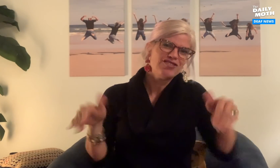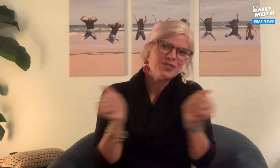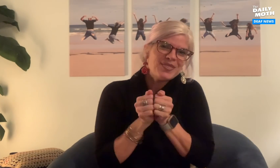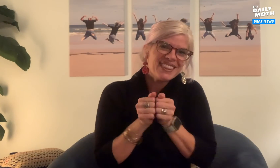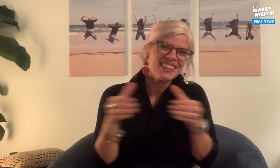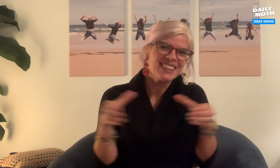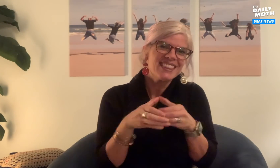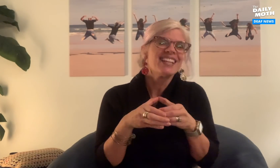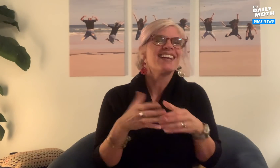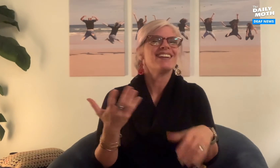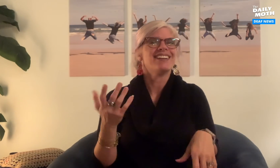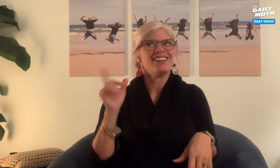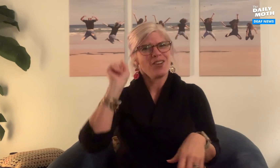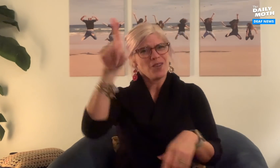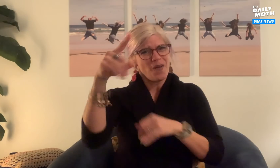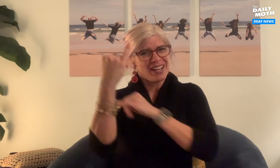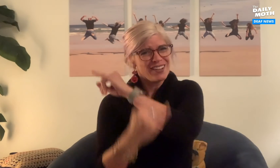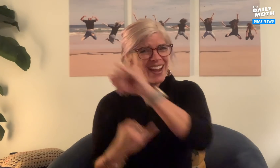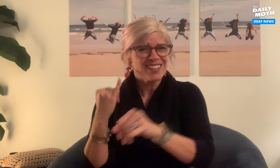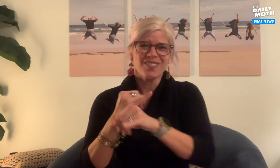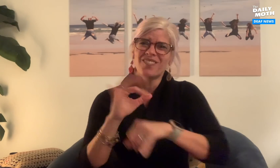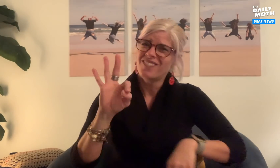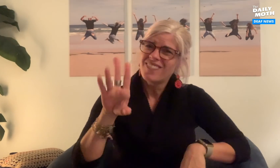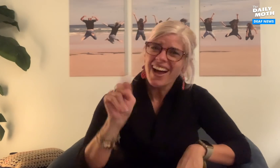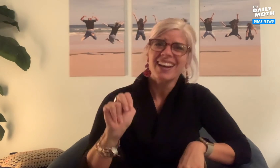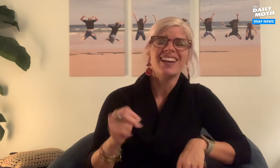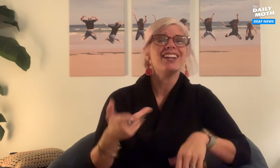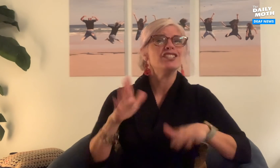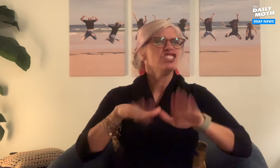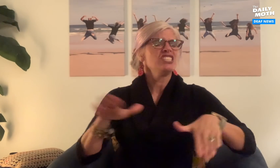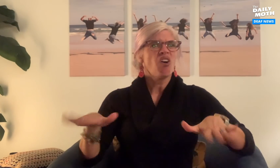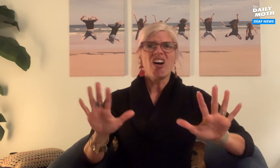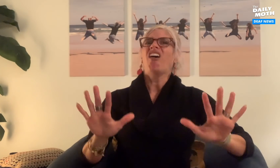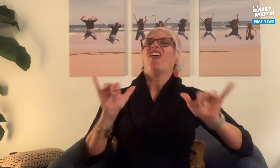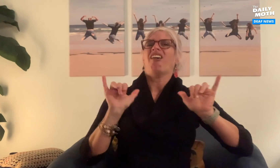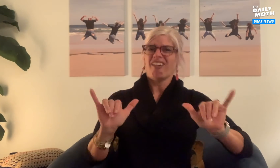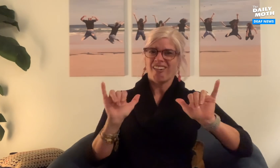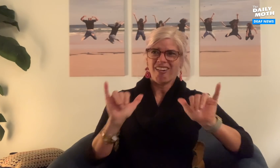and that tens of thousands of people die each year because they don't have a doctor.